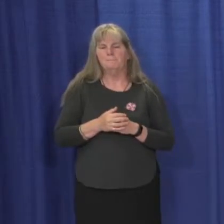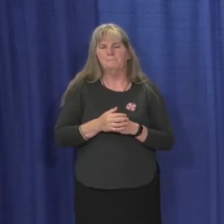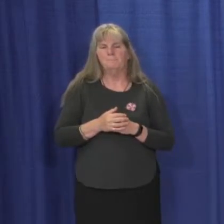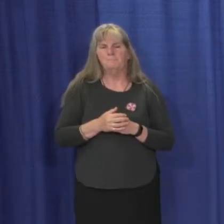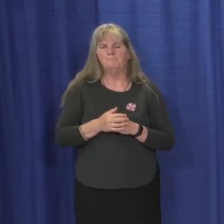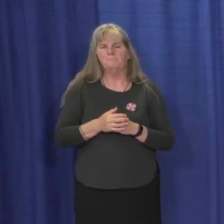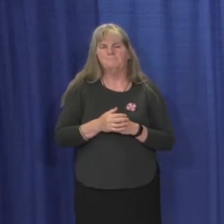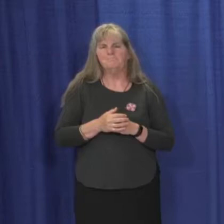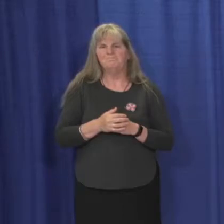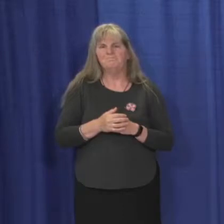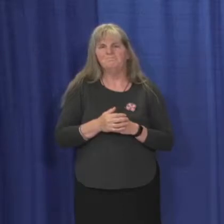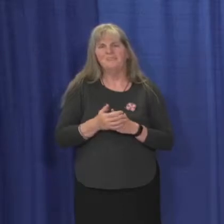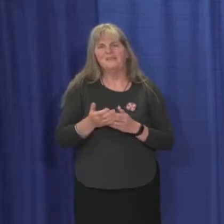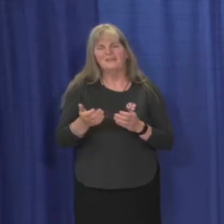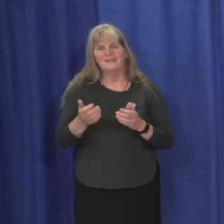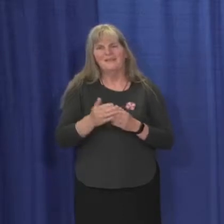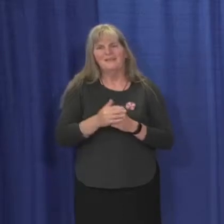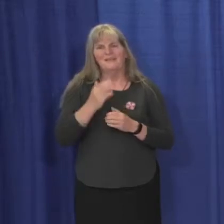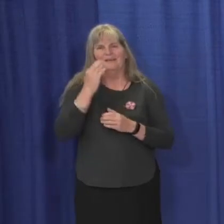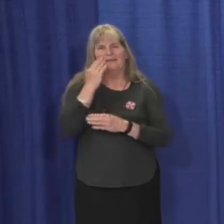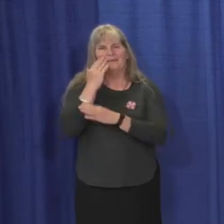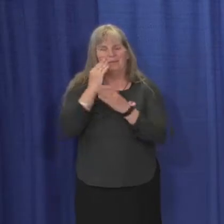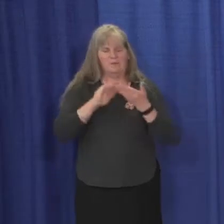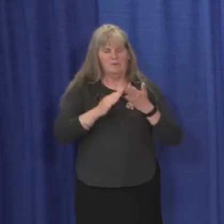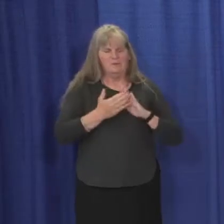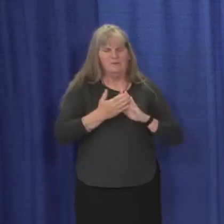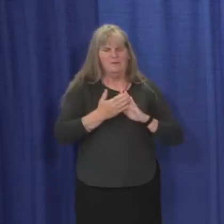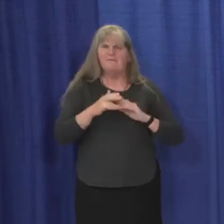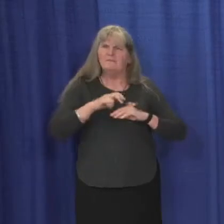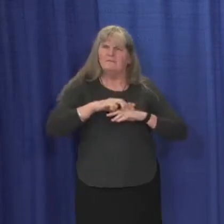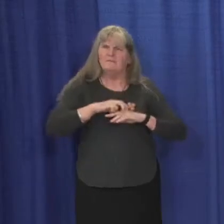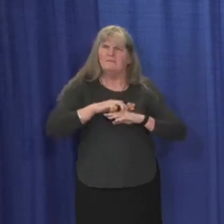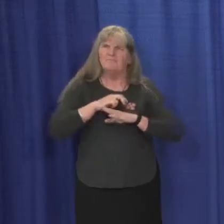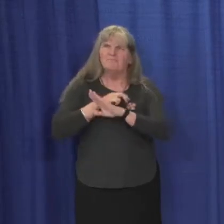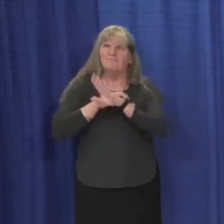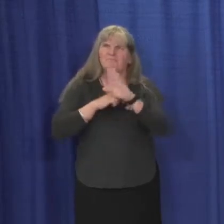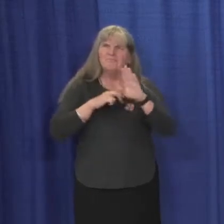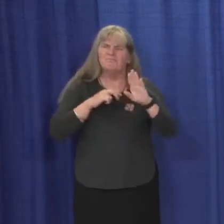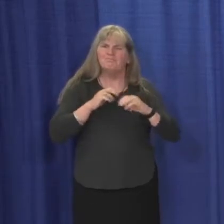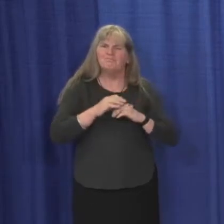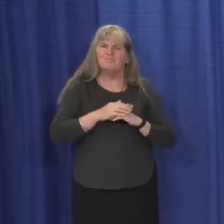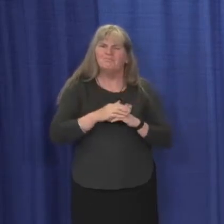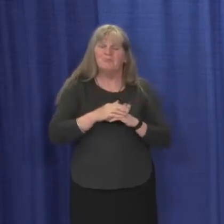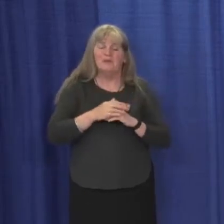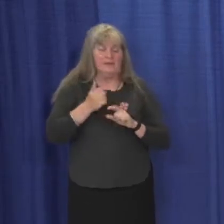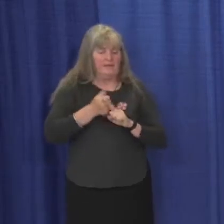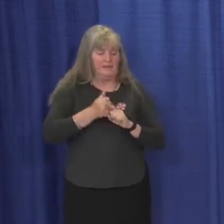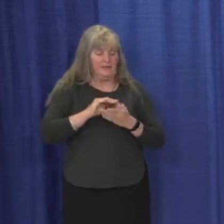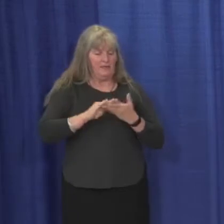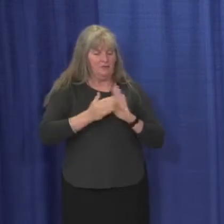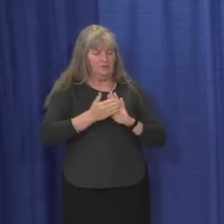COVID-19 cases. I know there's a lot of anxiety in communities.